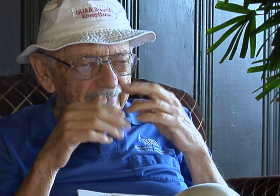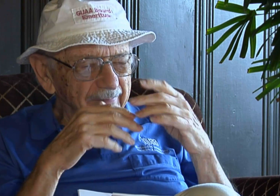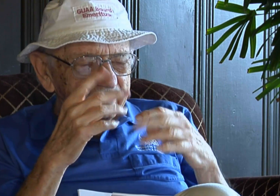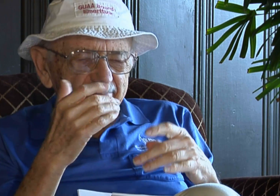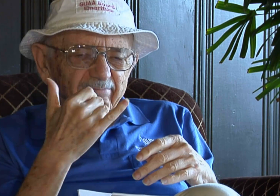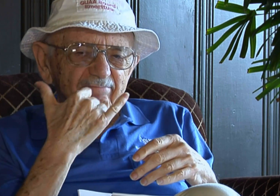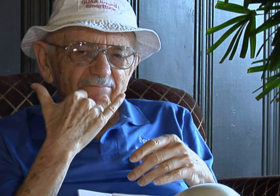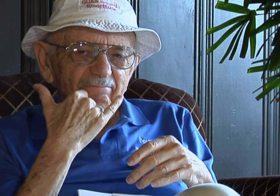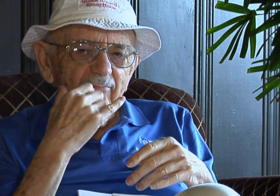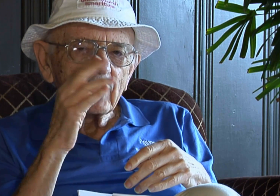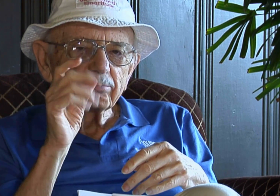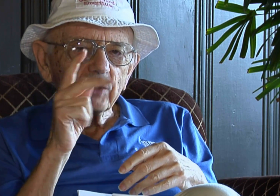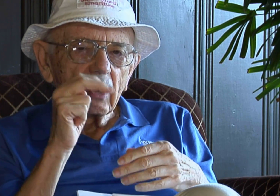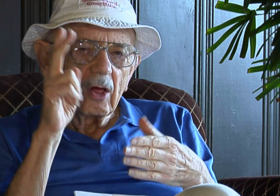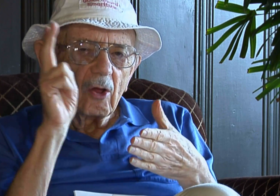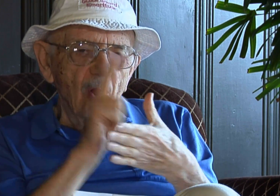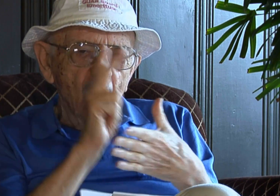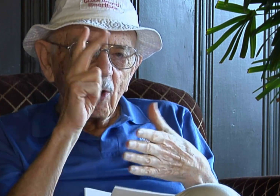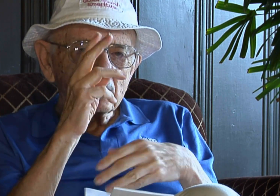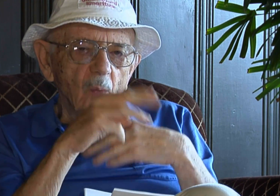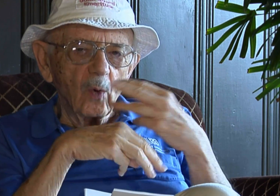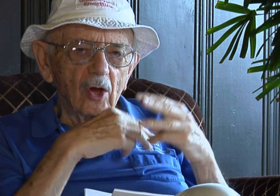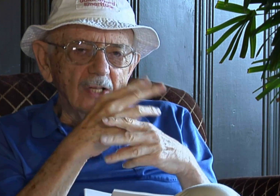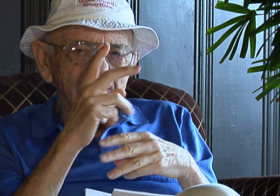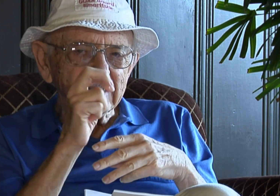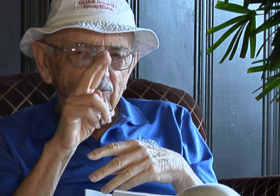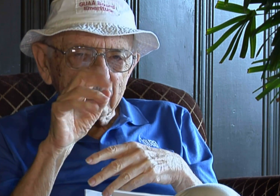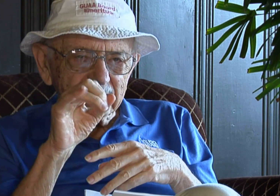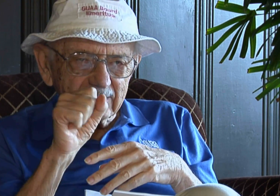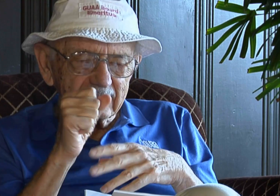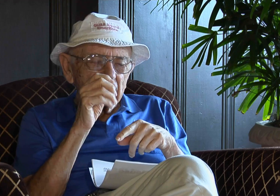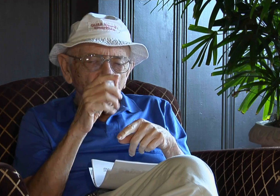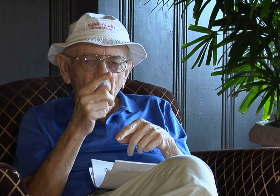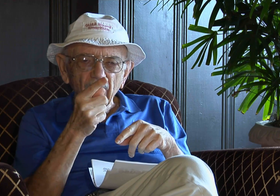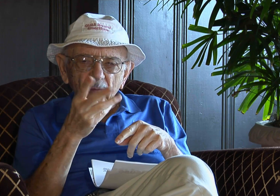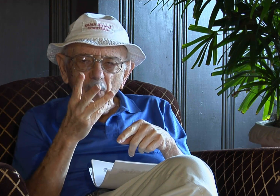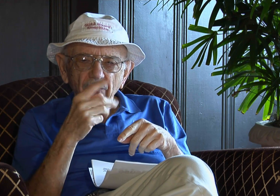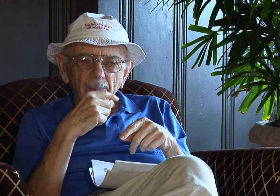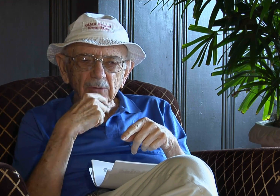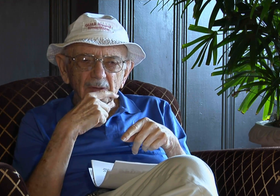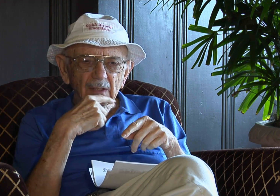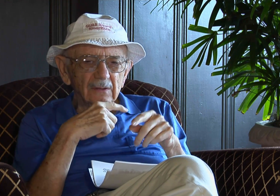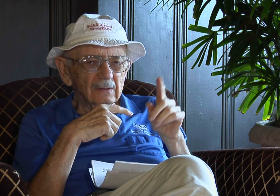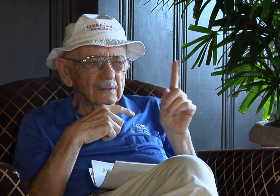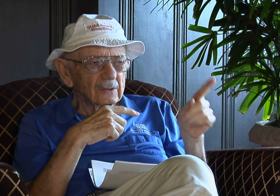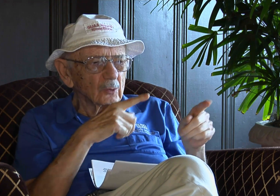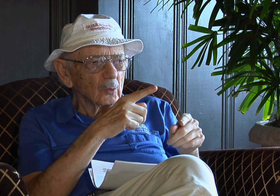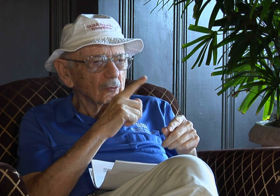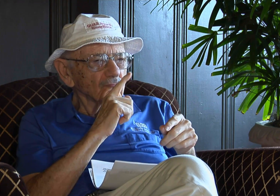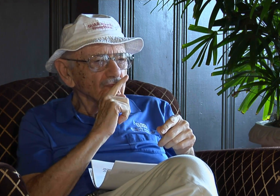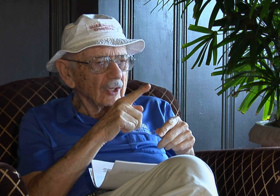So the game went on but we were surprised to find out Brooklyn lost the World Series. So a few friends said,